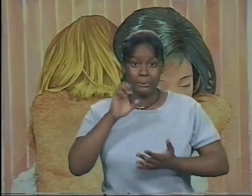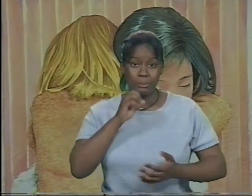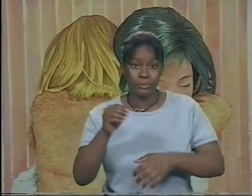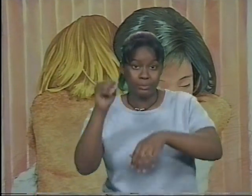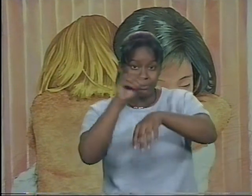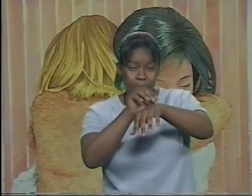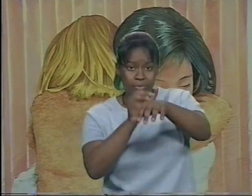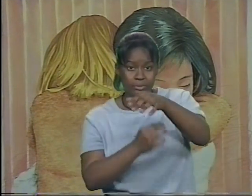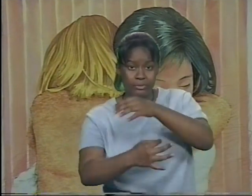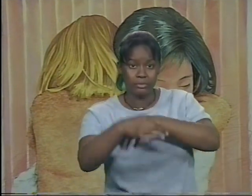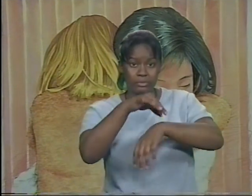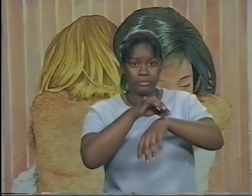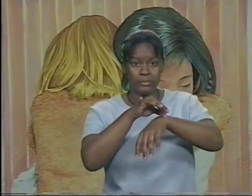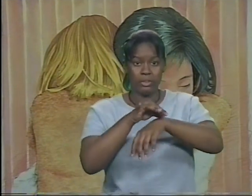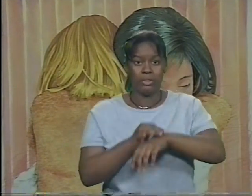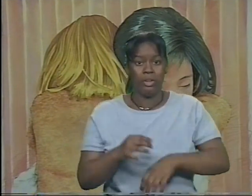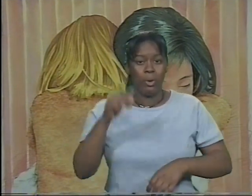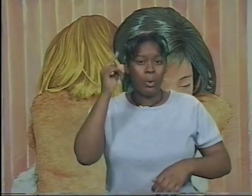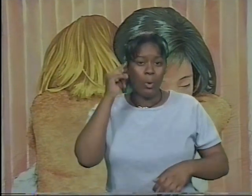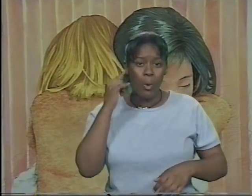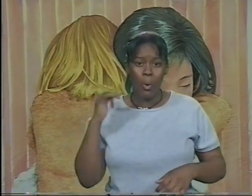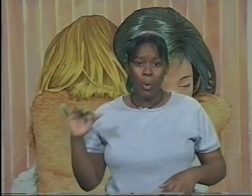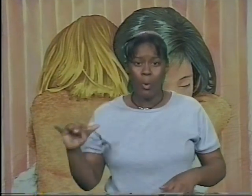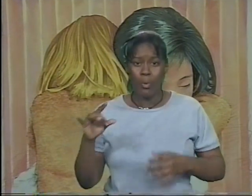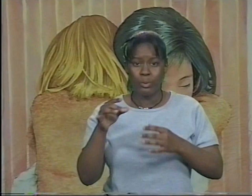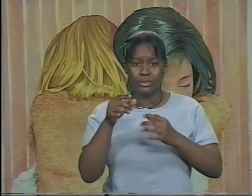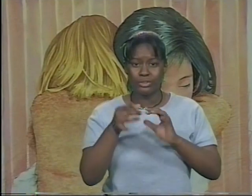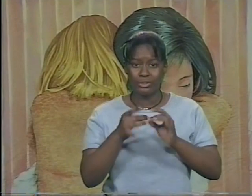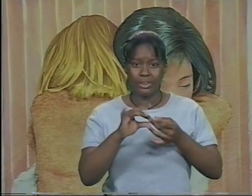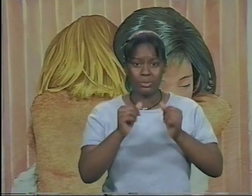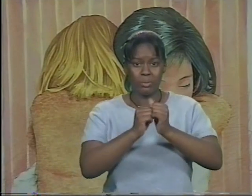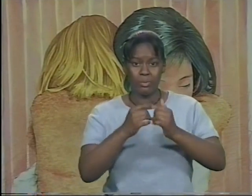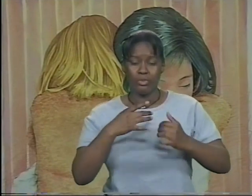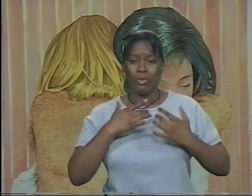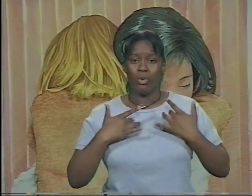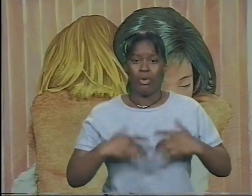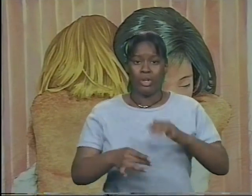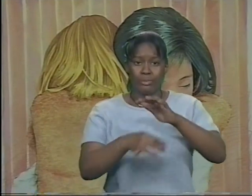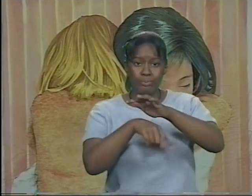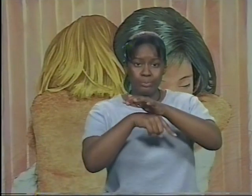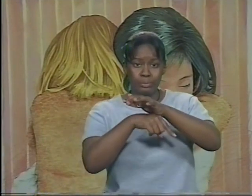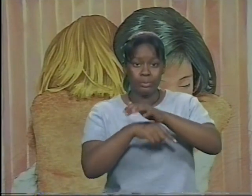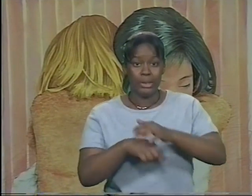Laurie helped Emi put on the bracelet. It was a thin gold chain with a heart dangling on it,